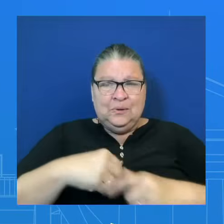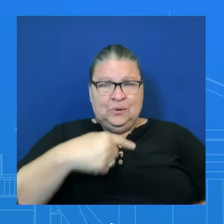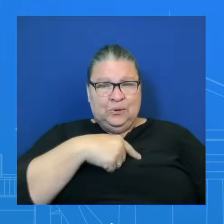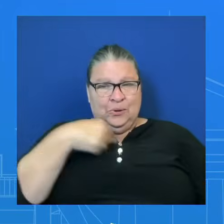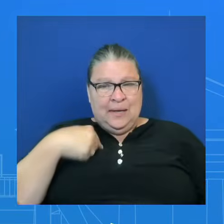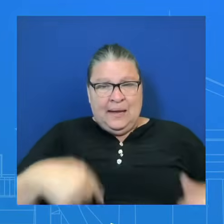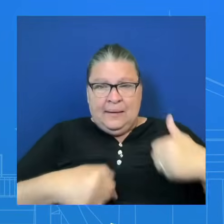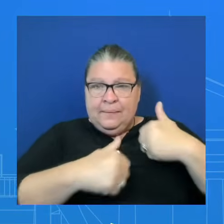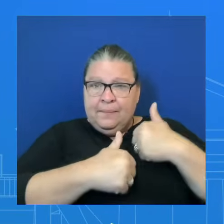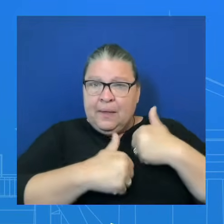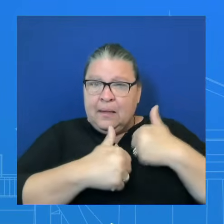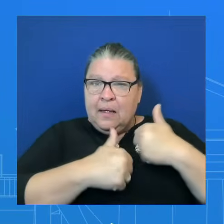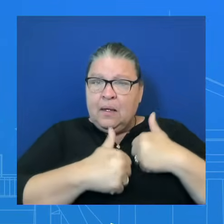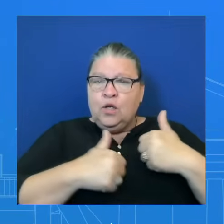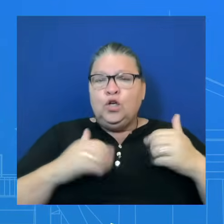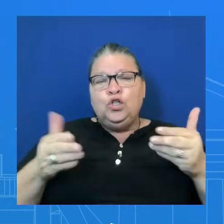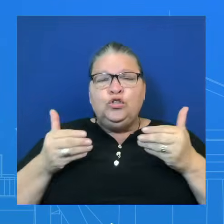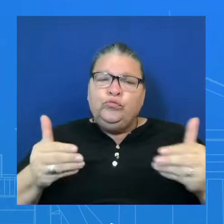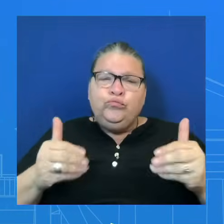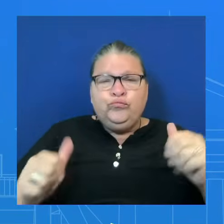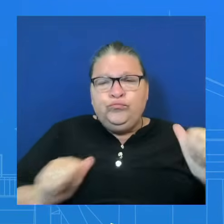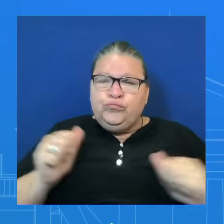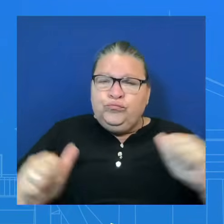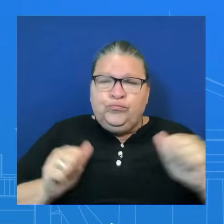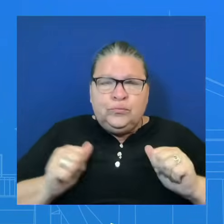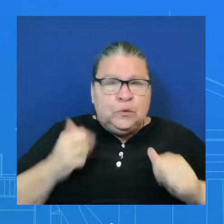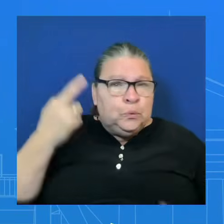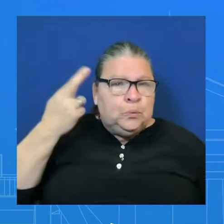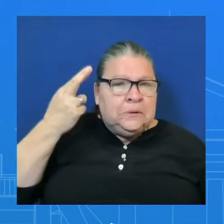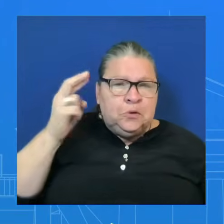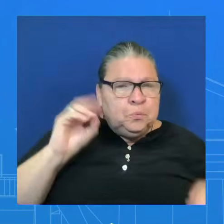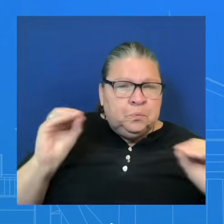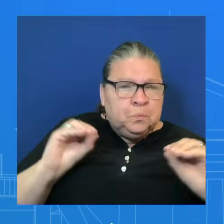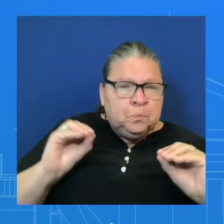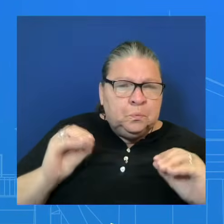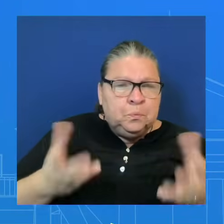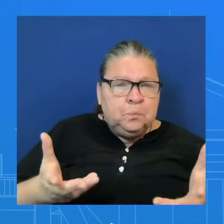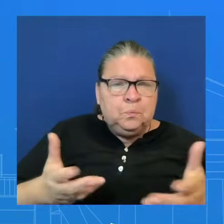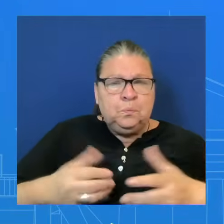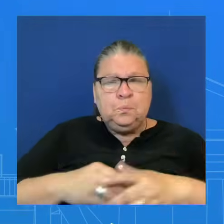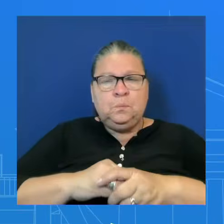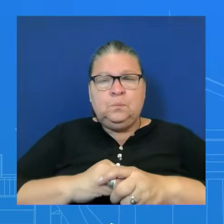that's the time that you want to be able to have a conversation, whether that conversation is over the phone or face to face.